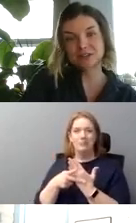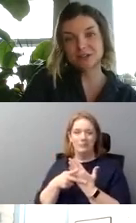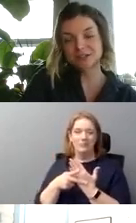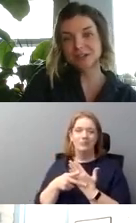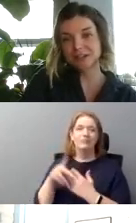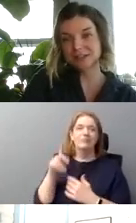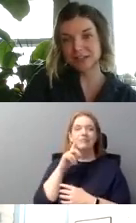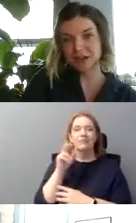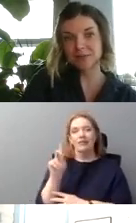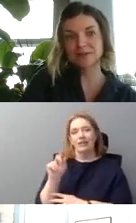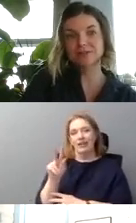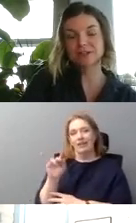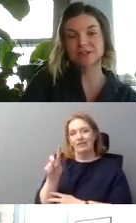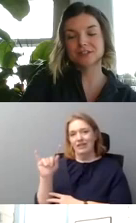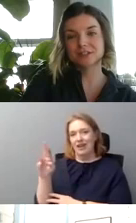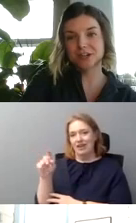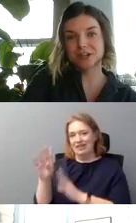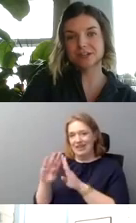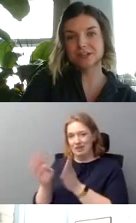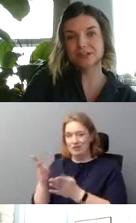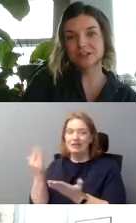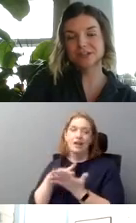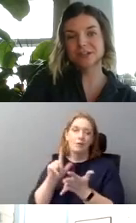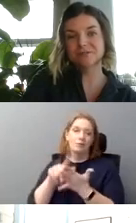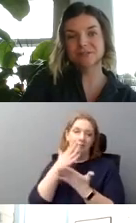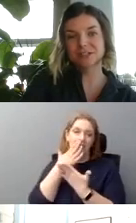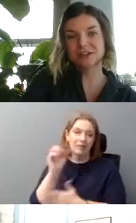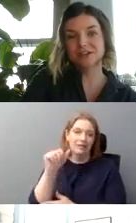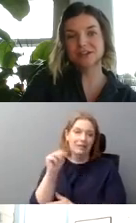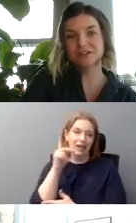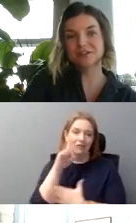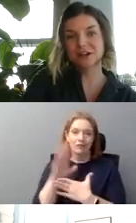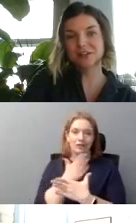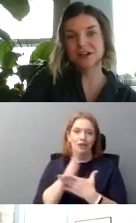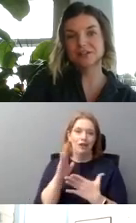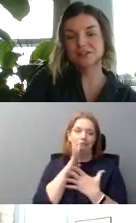of course, again Sam for sharing in such delightful detail, The David Ireland House,